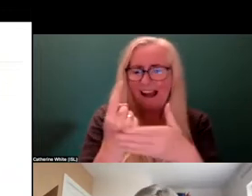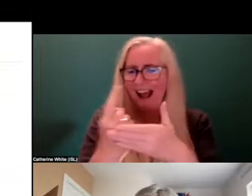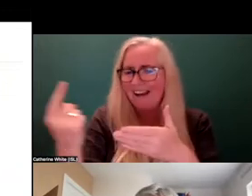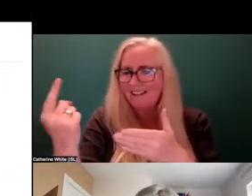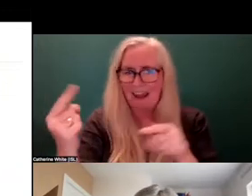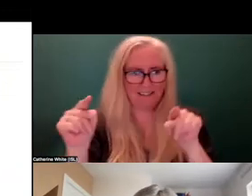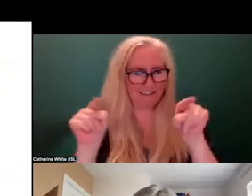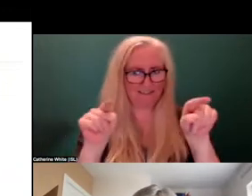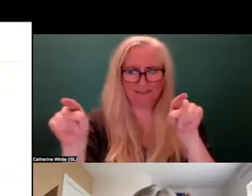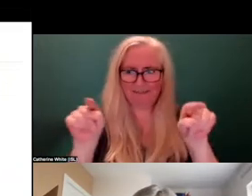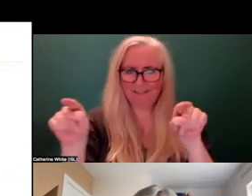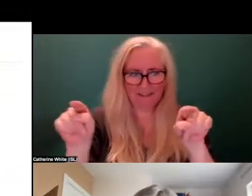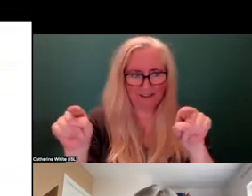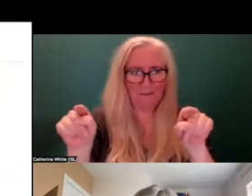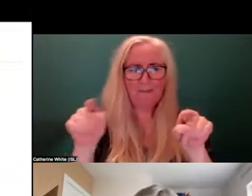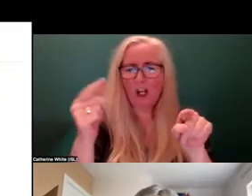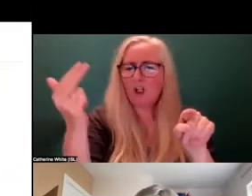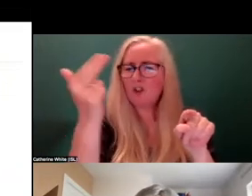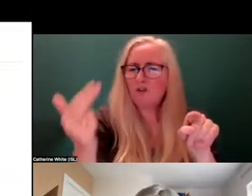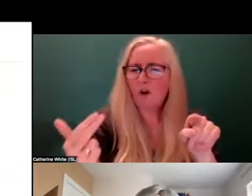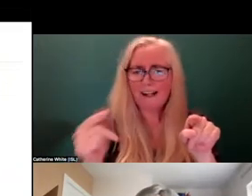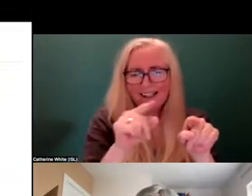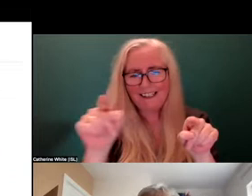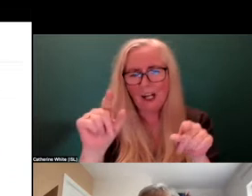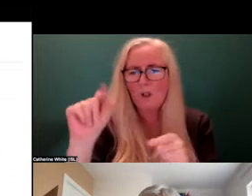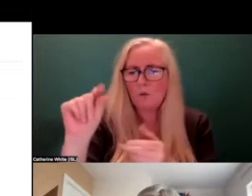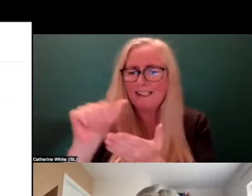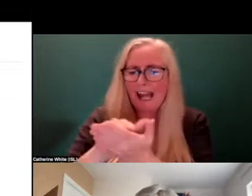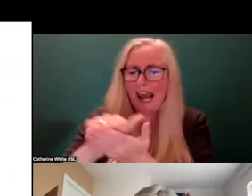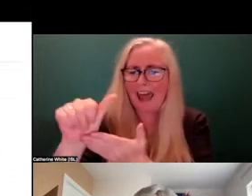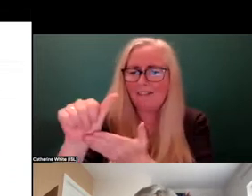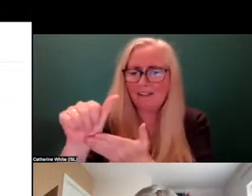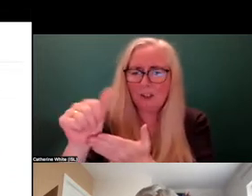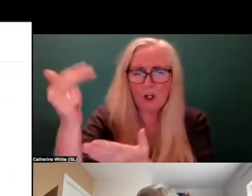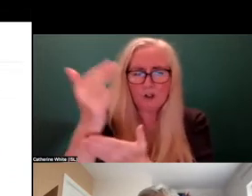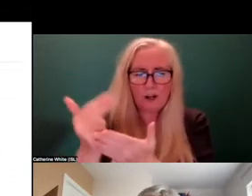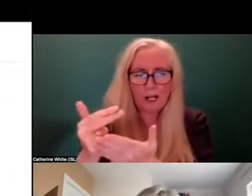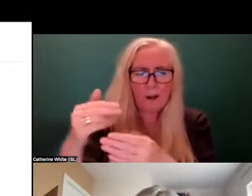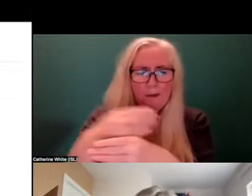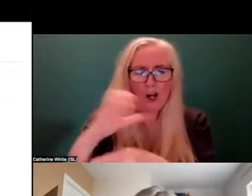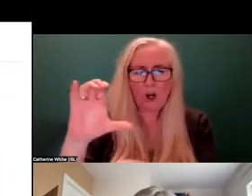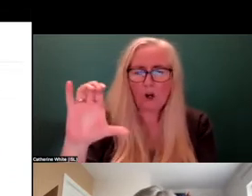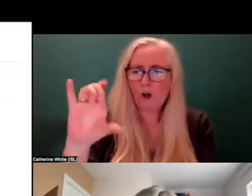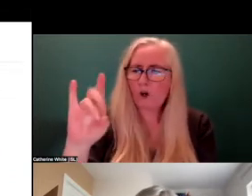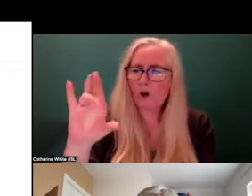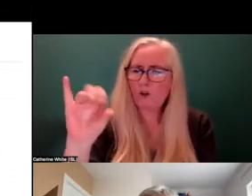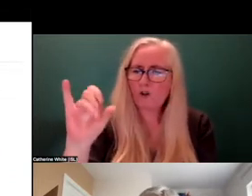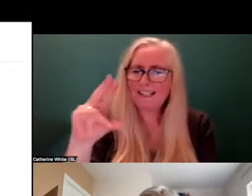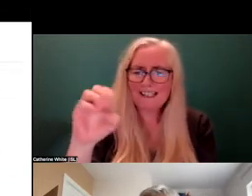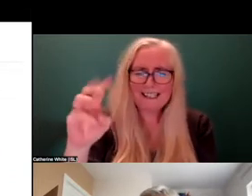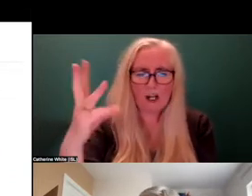And this drawing on the slide is a 2011 drawing by Christine Wong Yap and